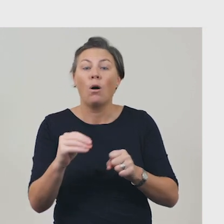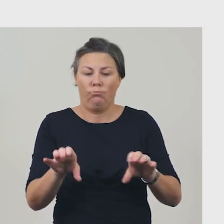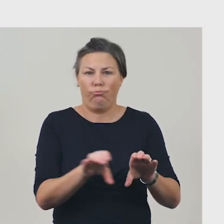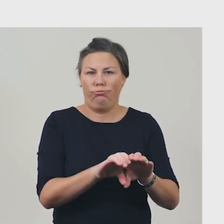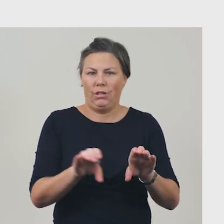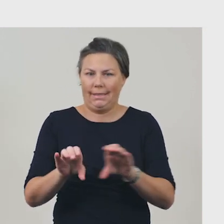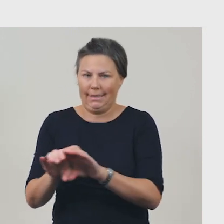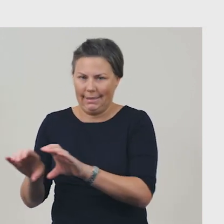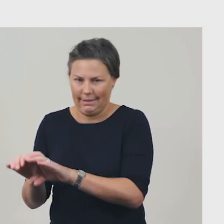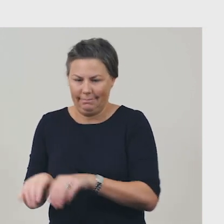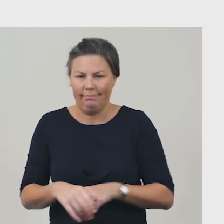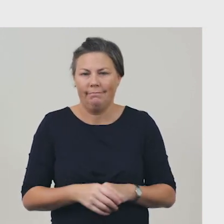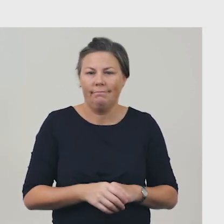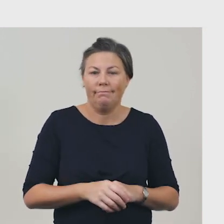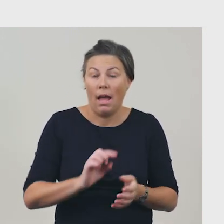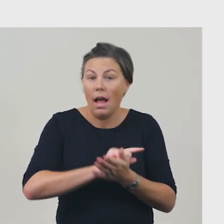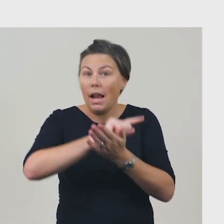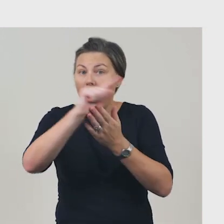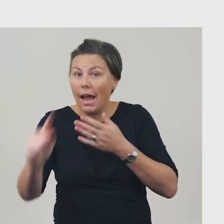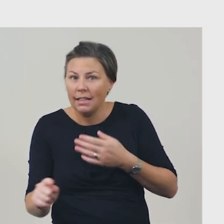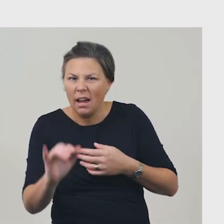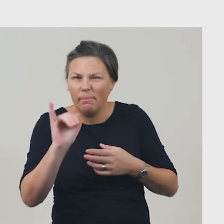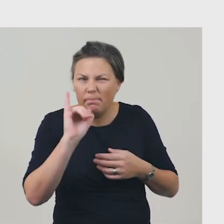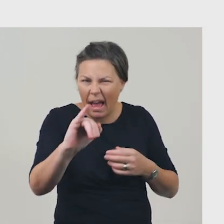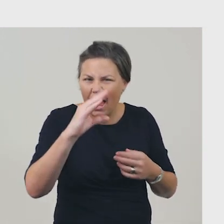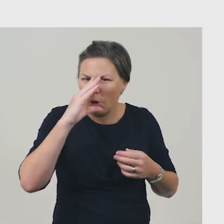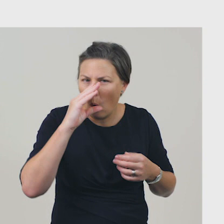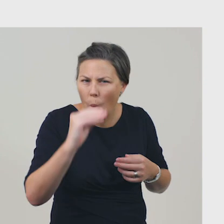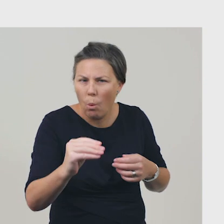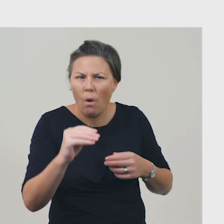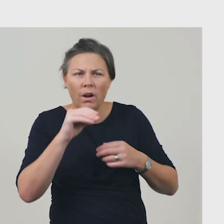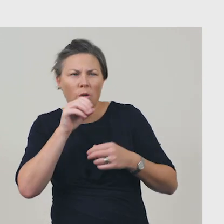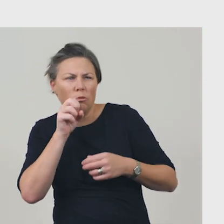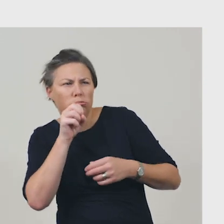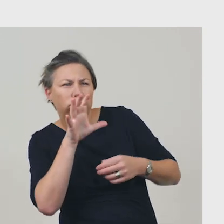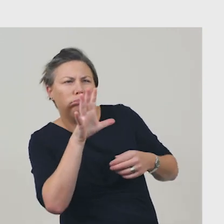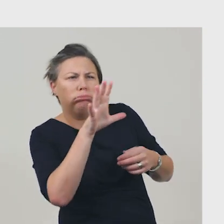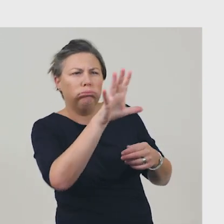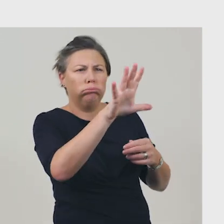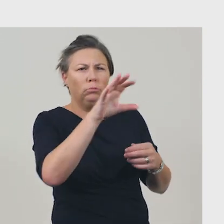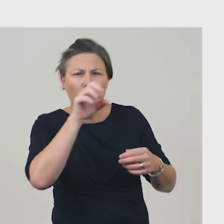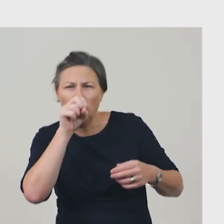One day, a big, bad wolf came and blew down the house of the first and second little pig.